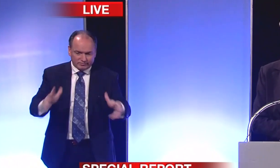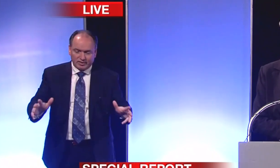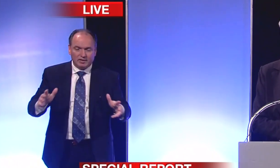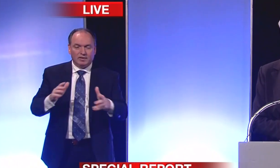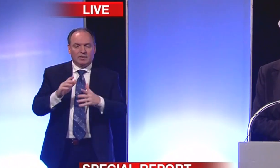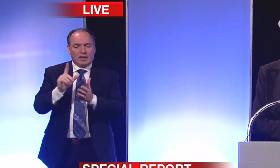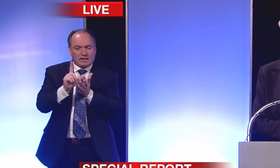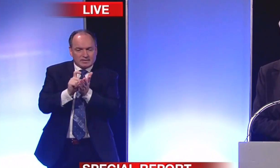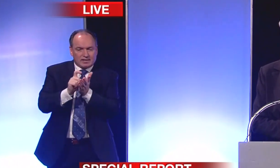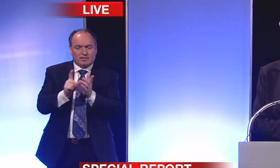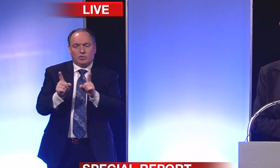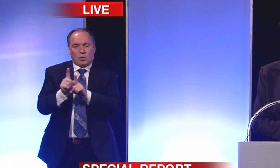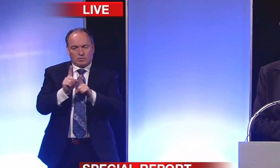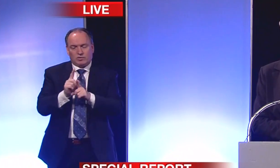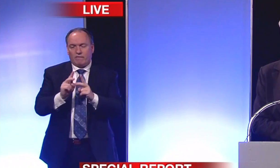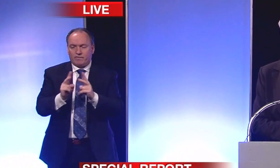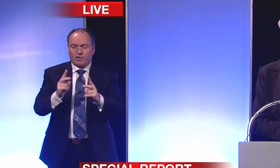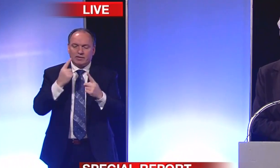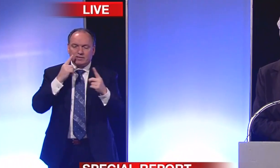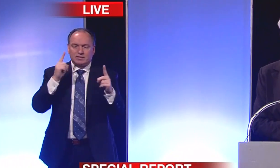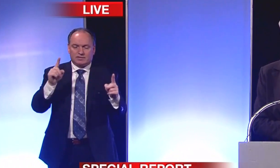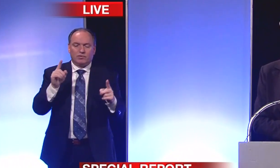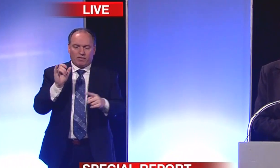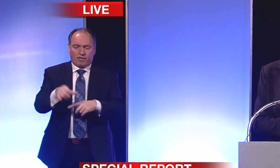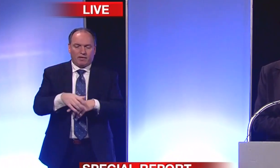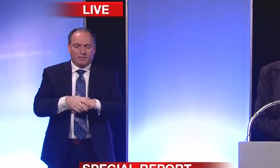SMART THING TO DO. WASHING YOUR CLOTHES TAKE CARE